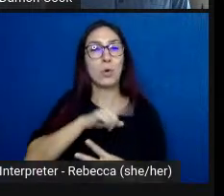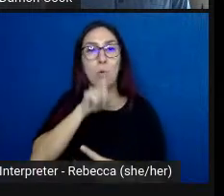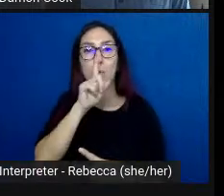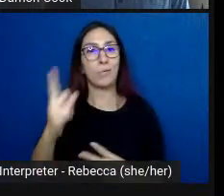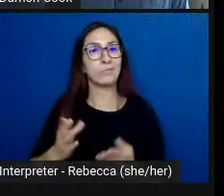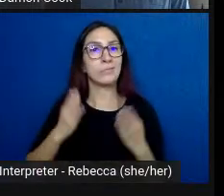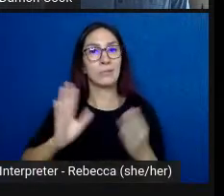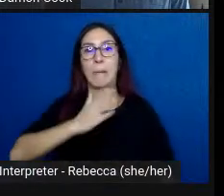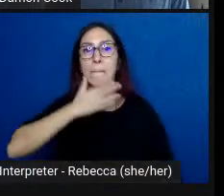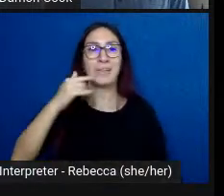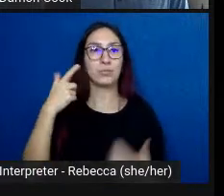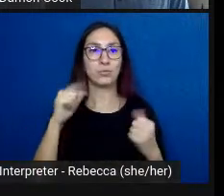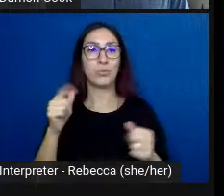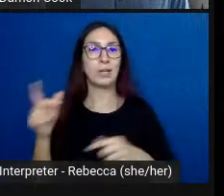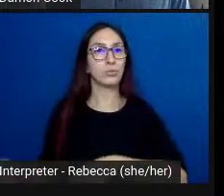component and a modal component .